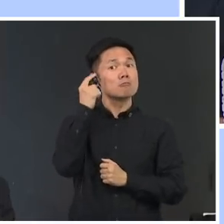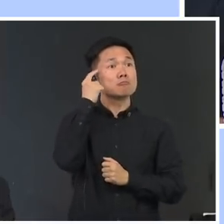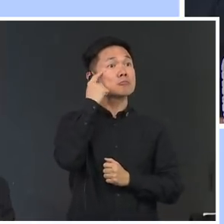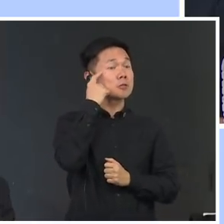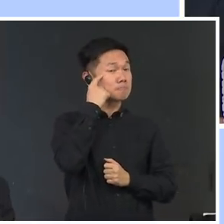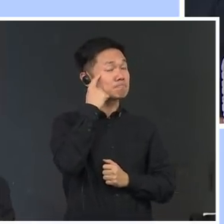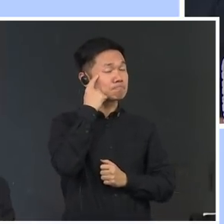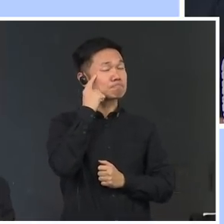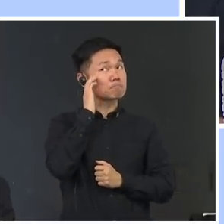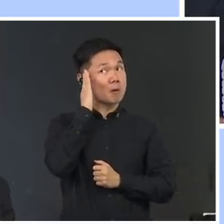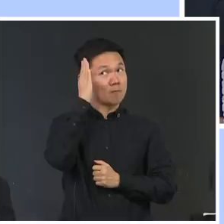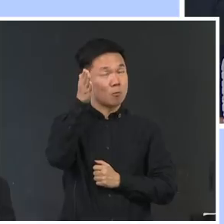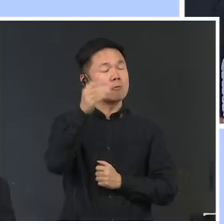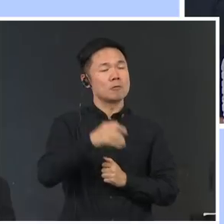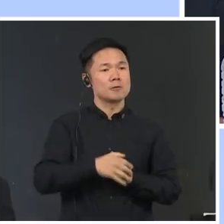Sign language is a language.